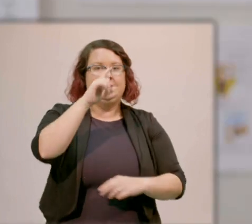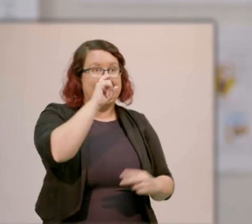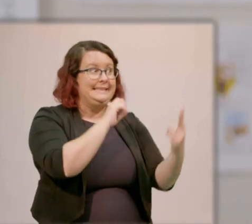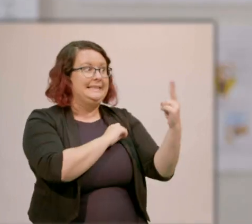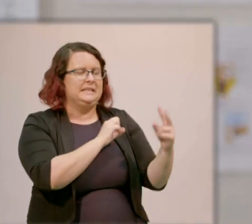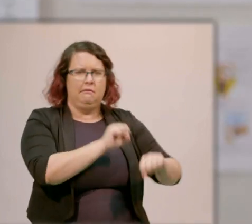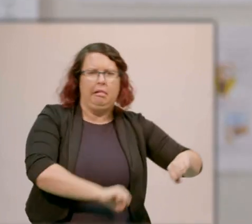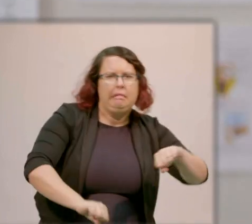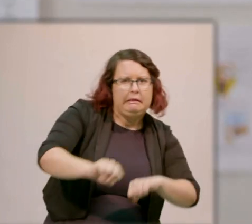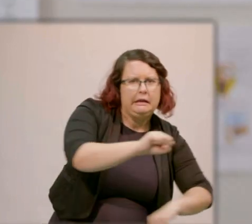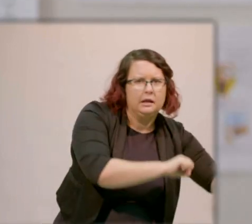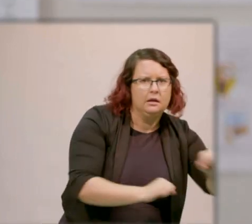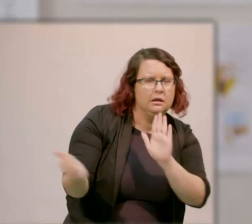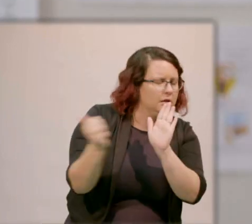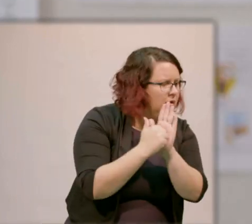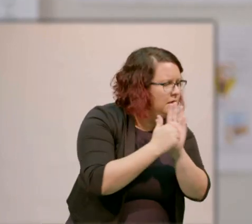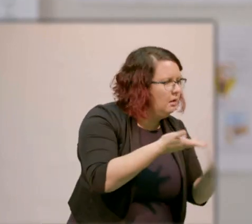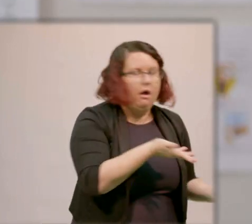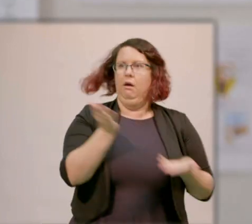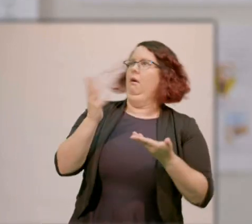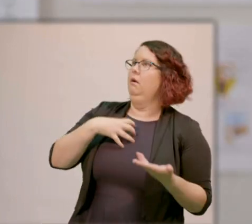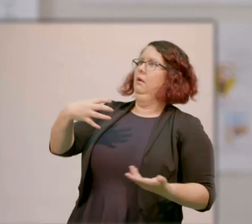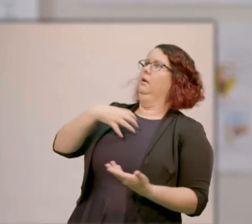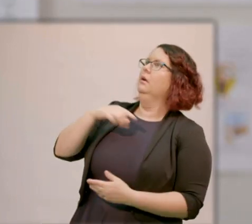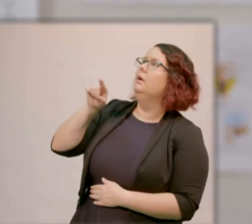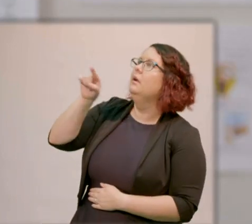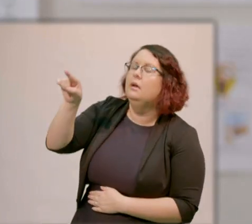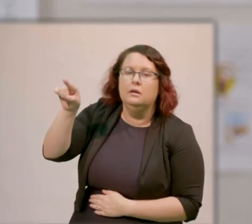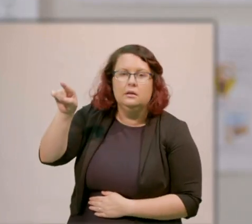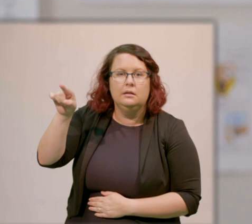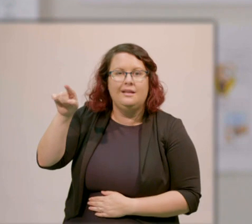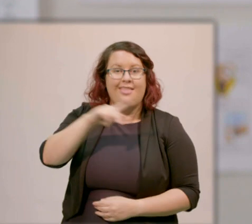when a knock at the door disrupted their dreaming. The Prince and his Duke